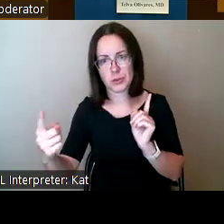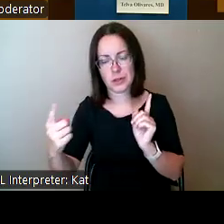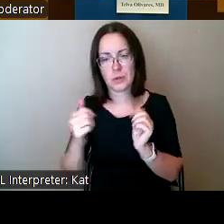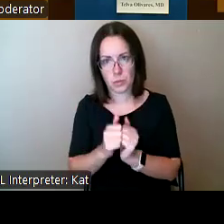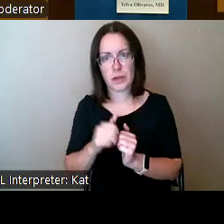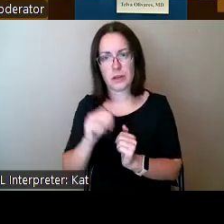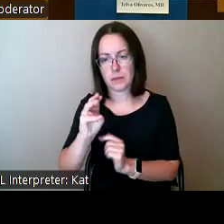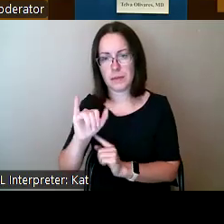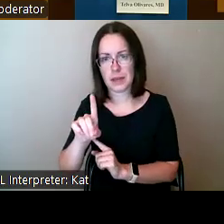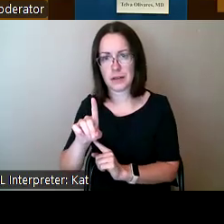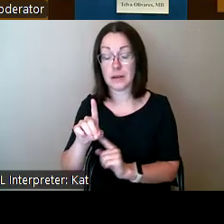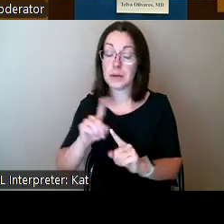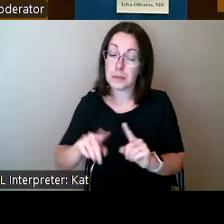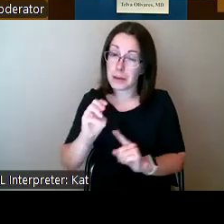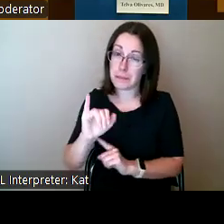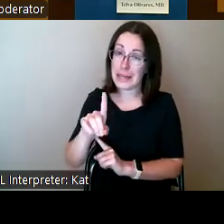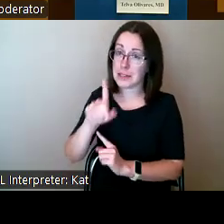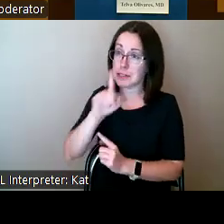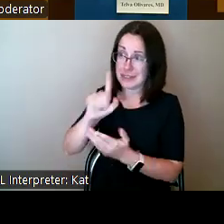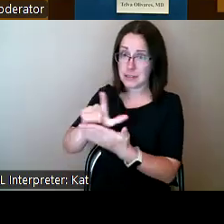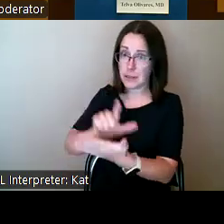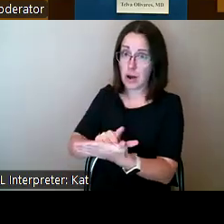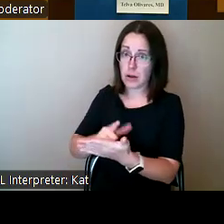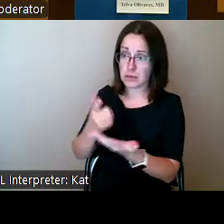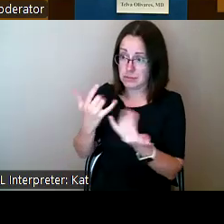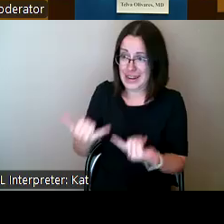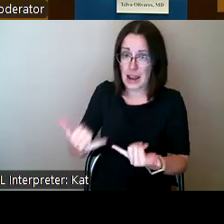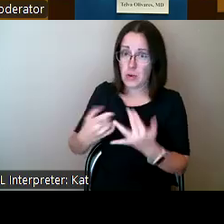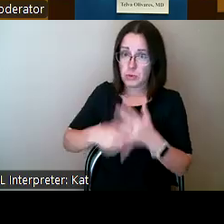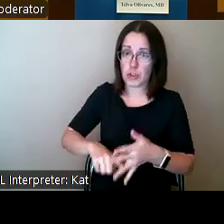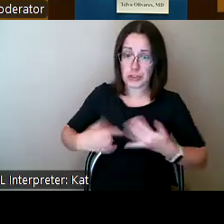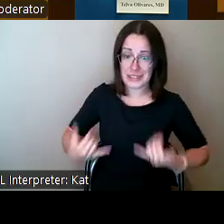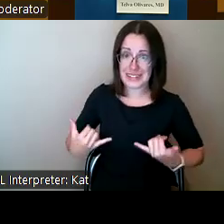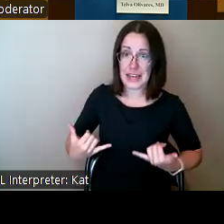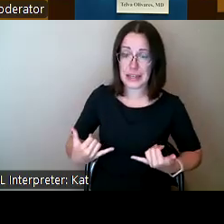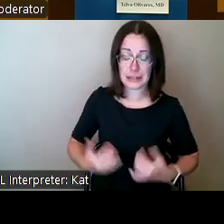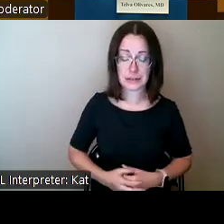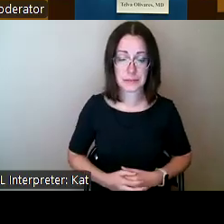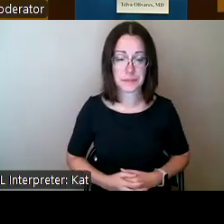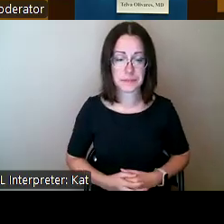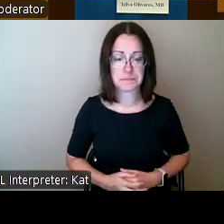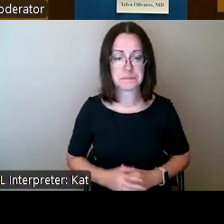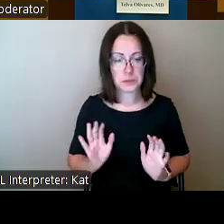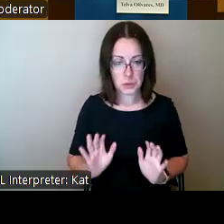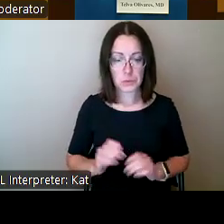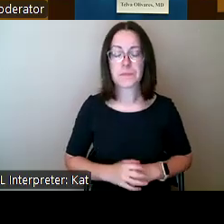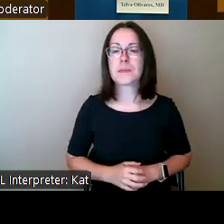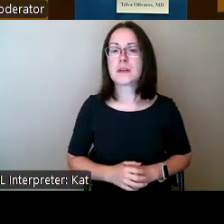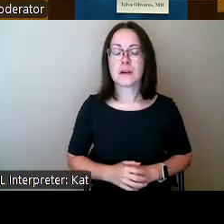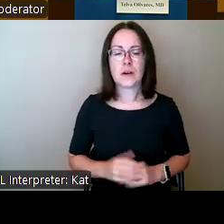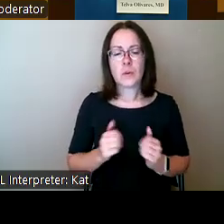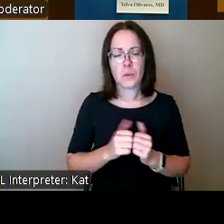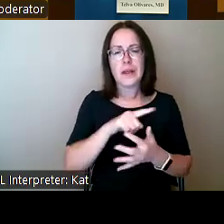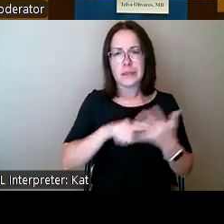before us now. The law is live today. So of those paliotative options of last resort or what I'm